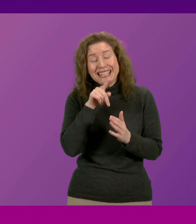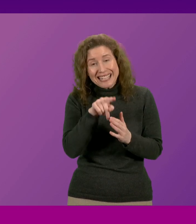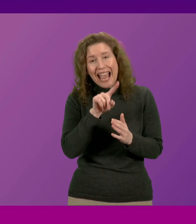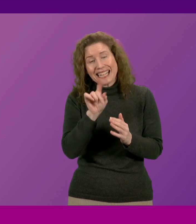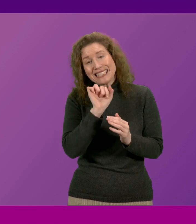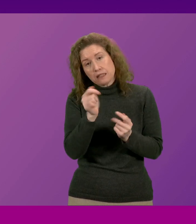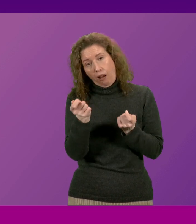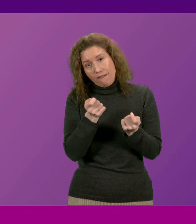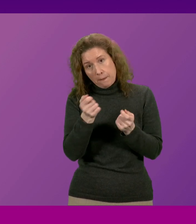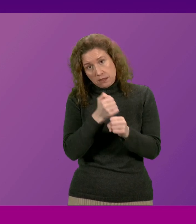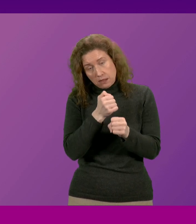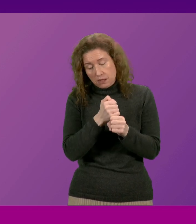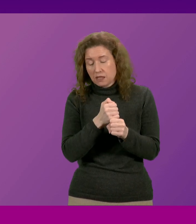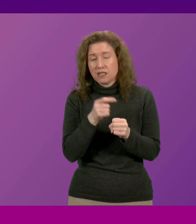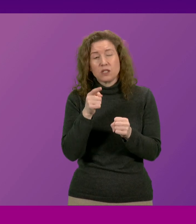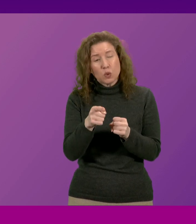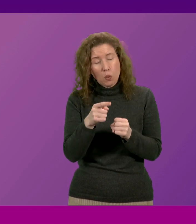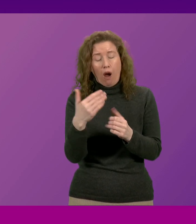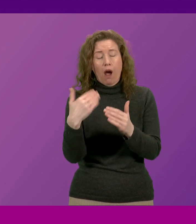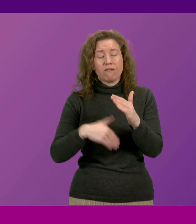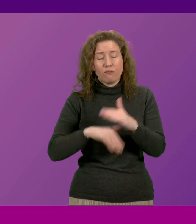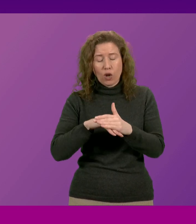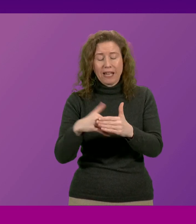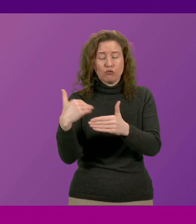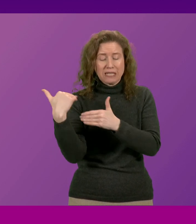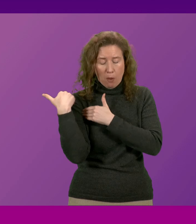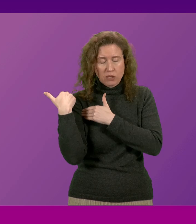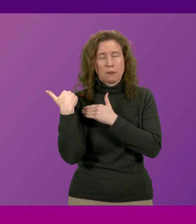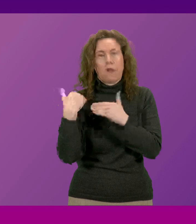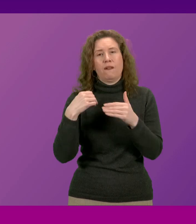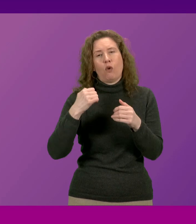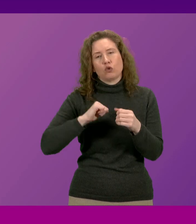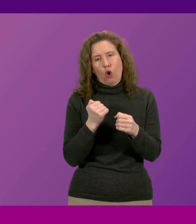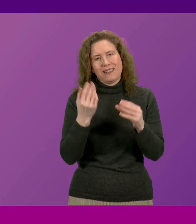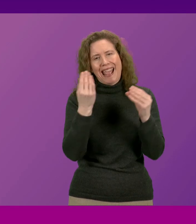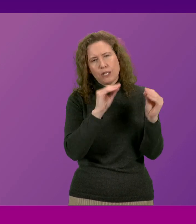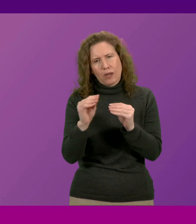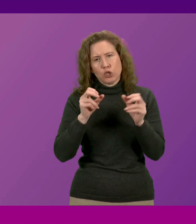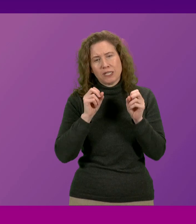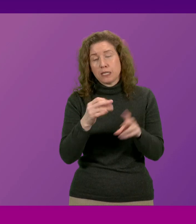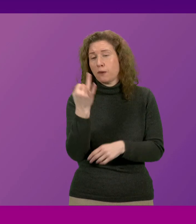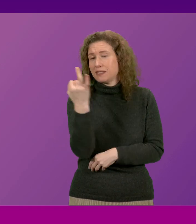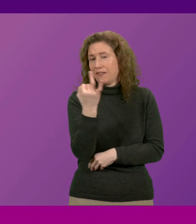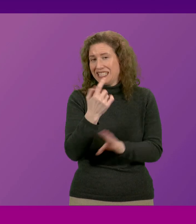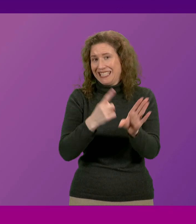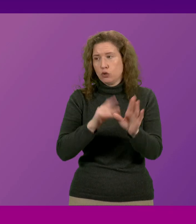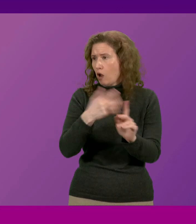have been entirely responsible for Scotland’s education system for 17 years—no one else.